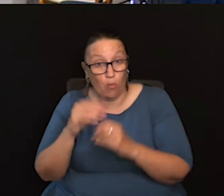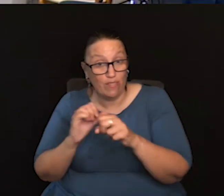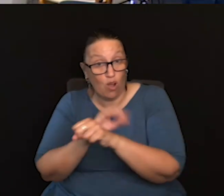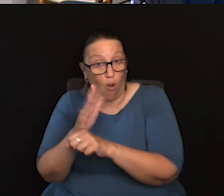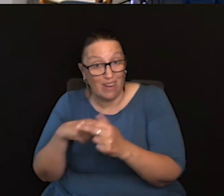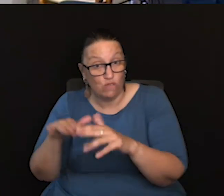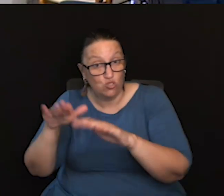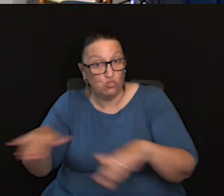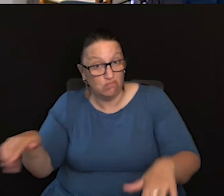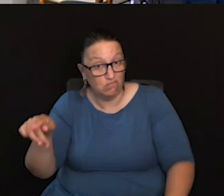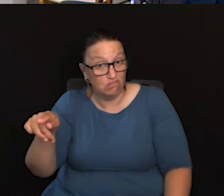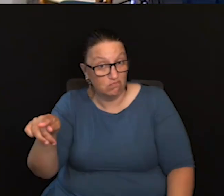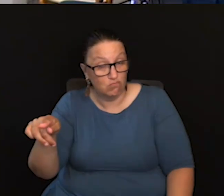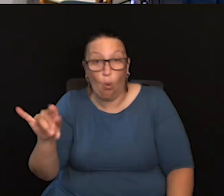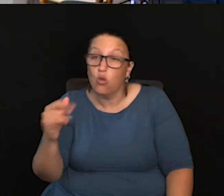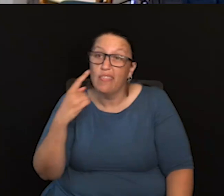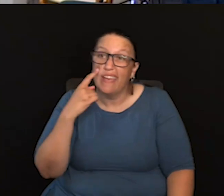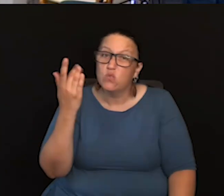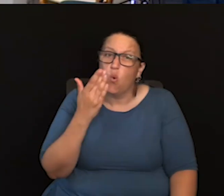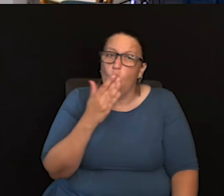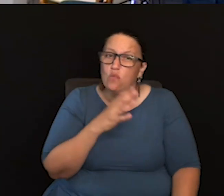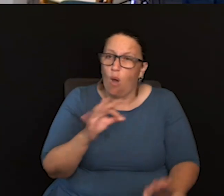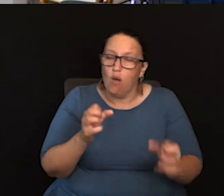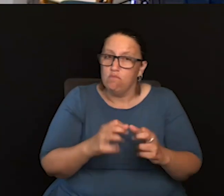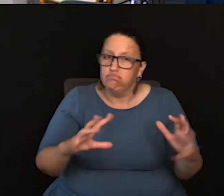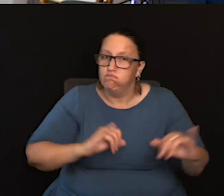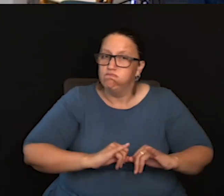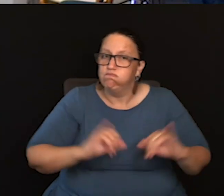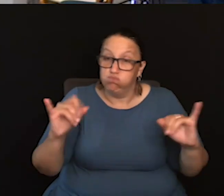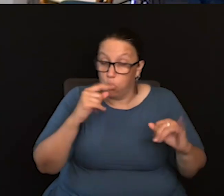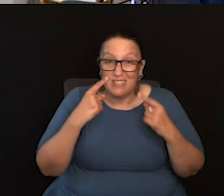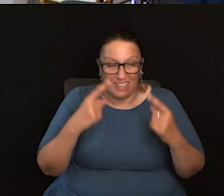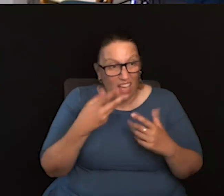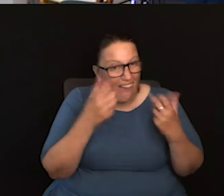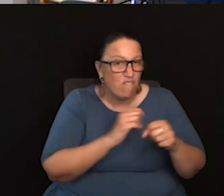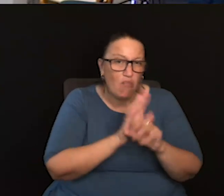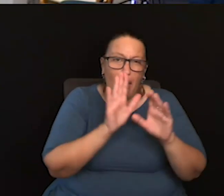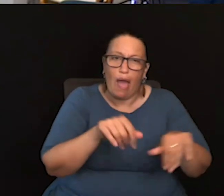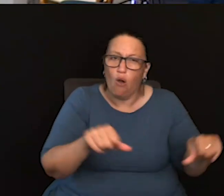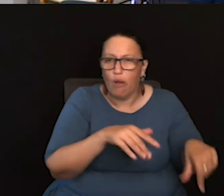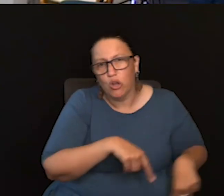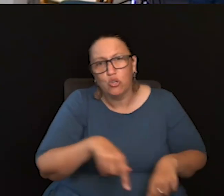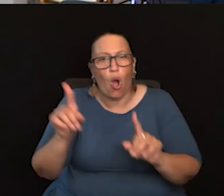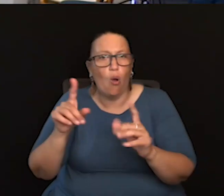testing in favour of household contacts who are students testing to go to school rather than stay home.